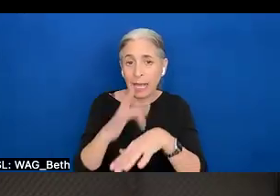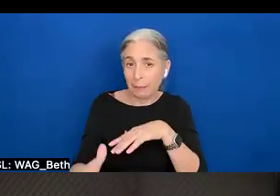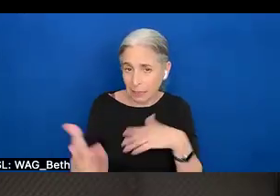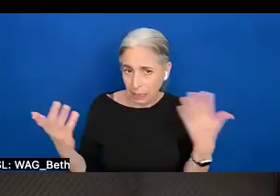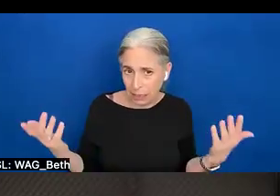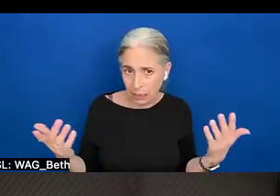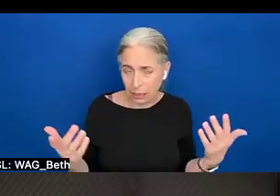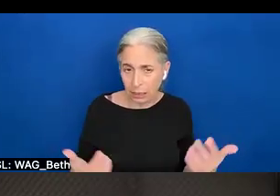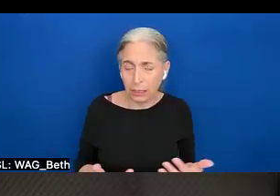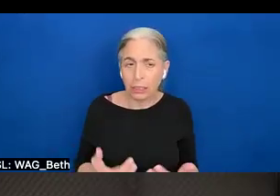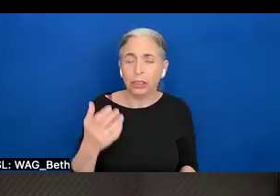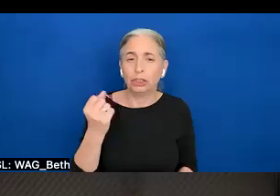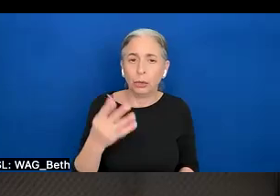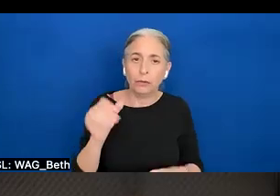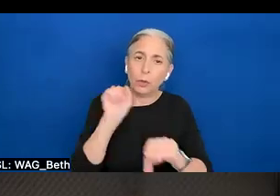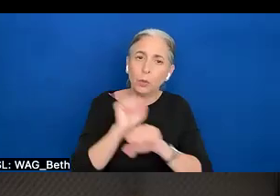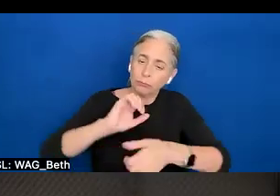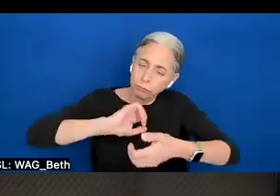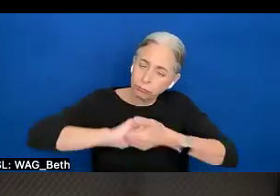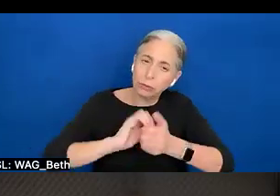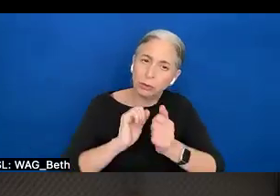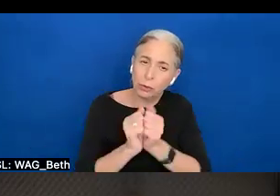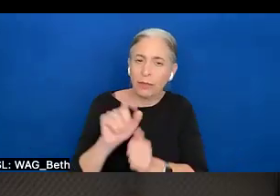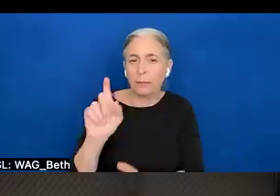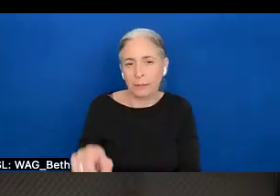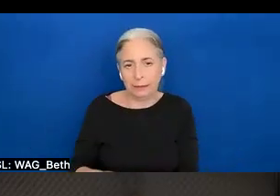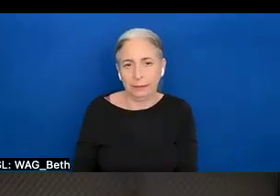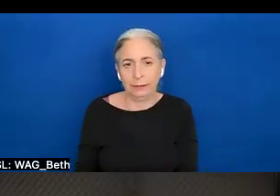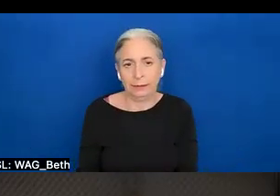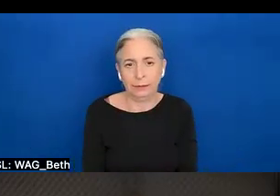So they have to work together.